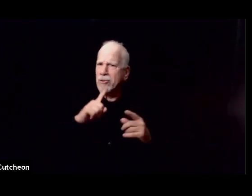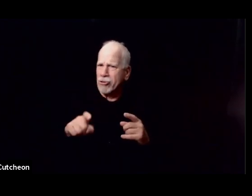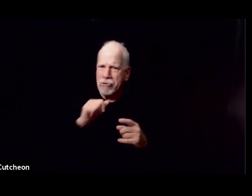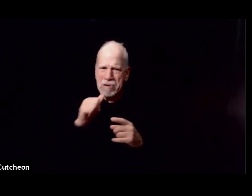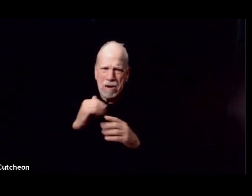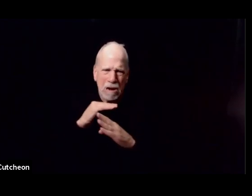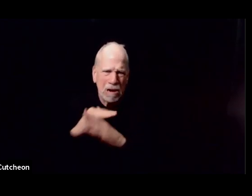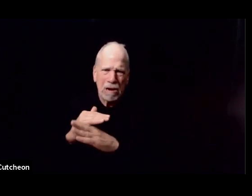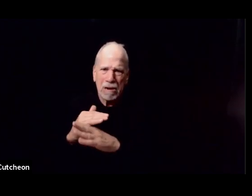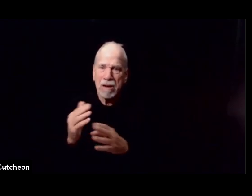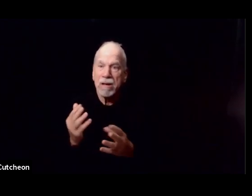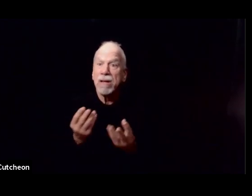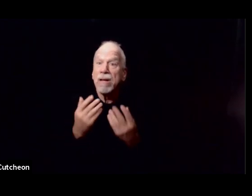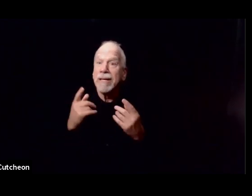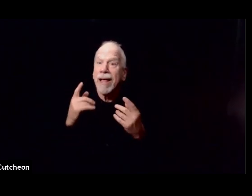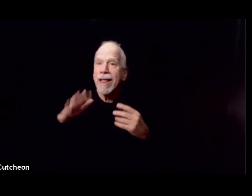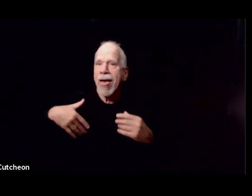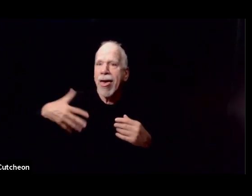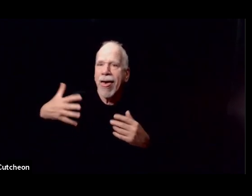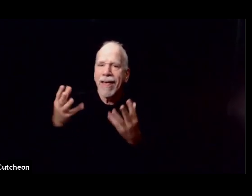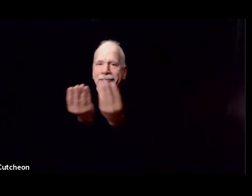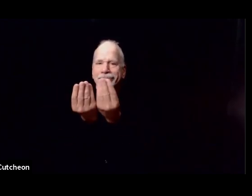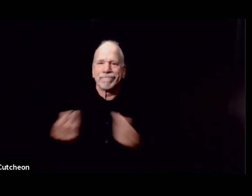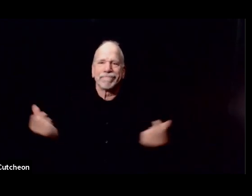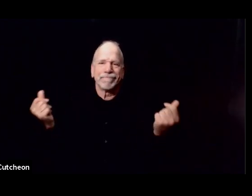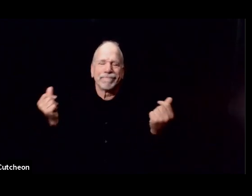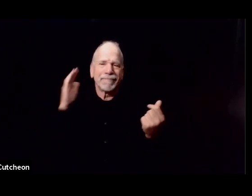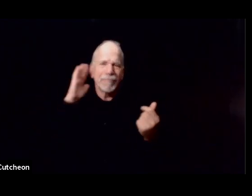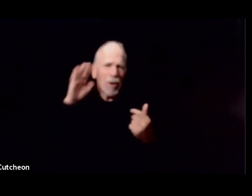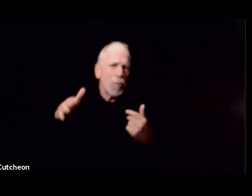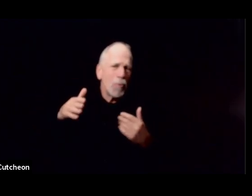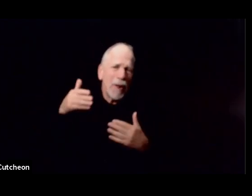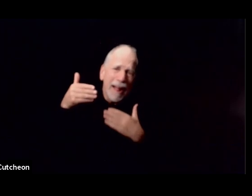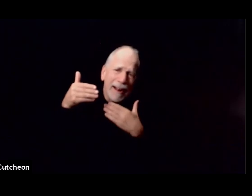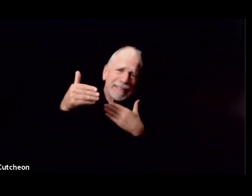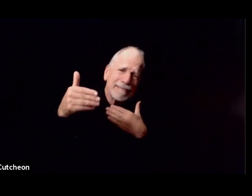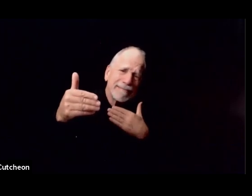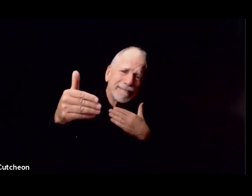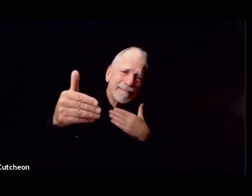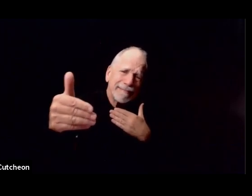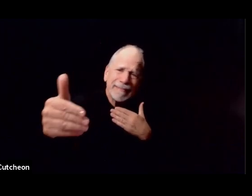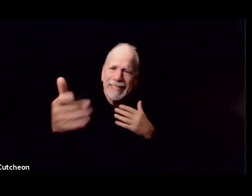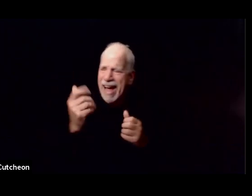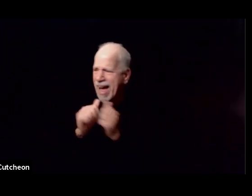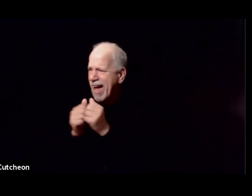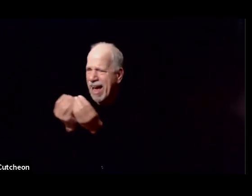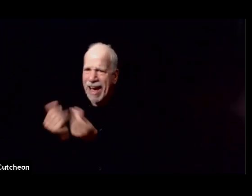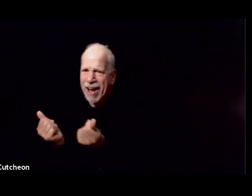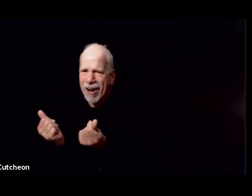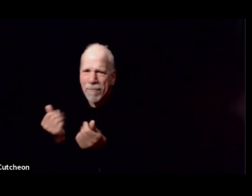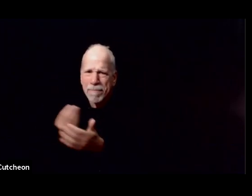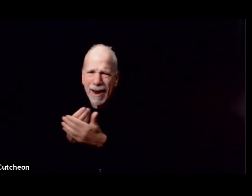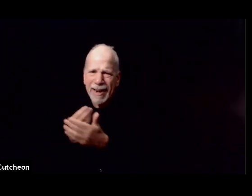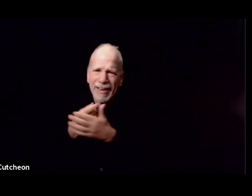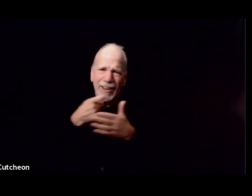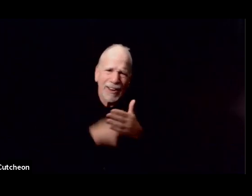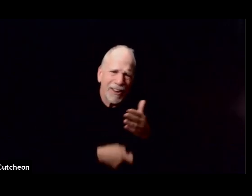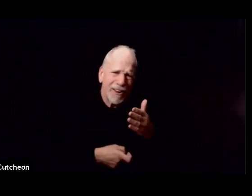to make sure that cost isn't a barrier. We also are aware and grateful for the fact that